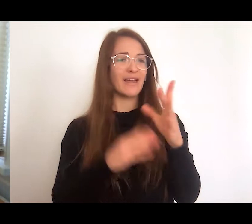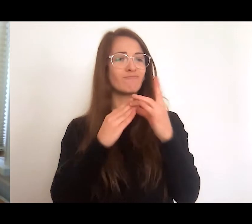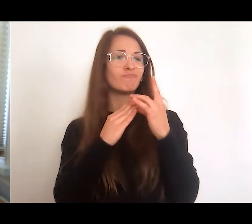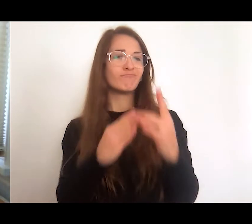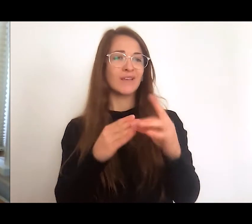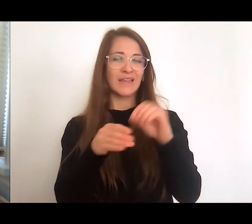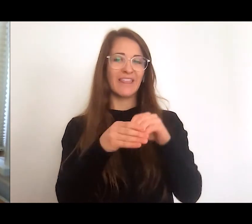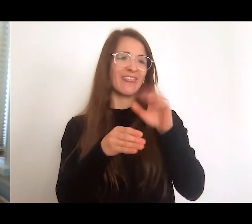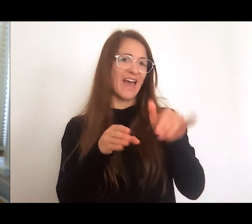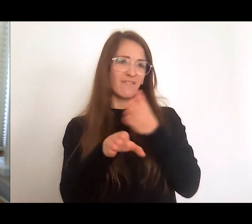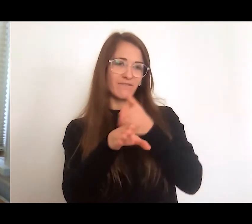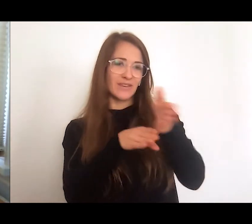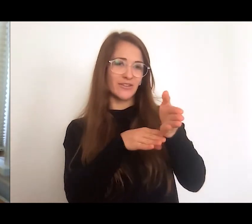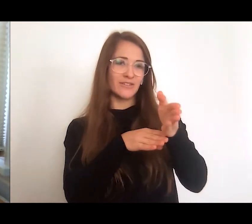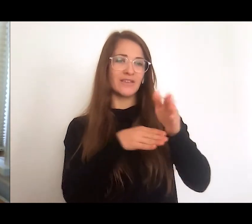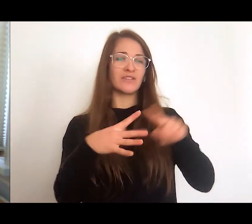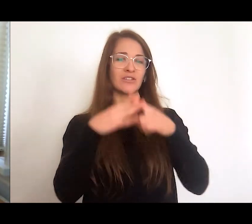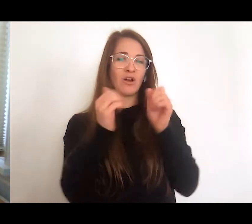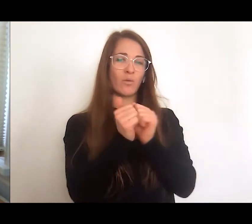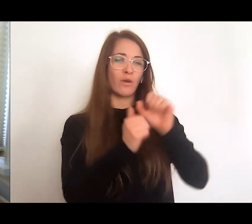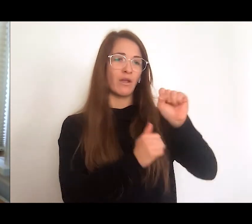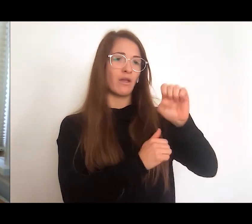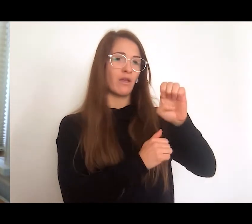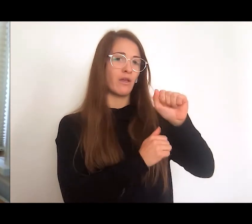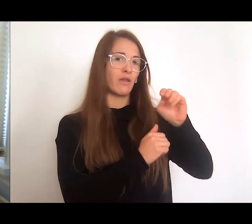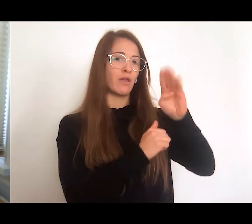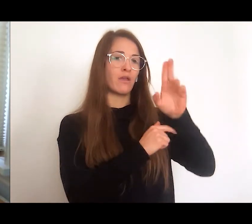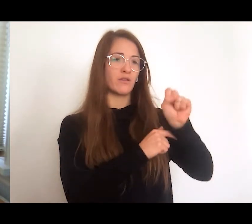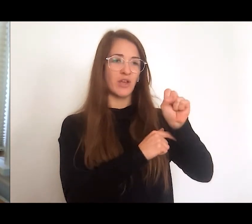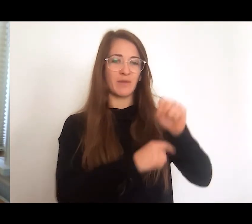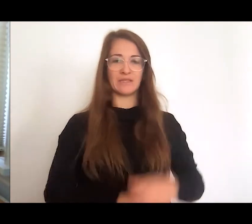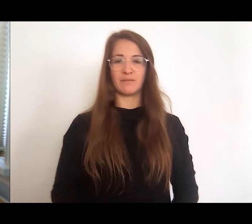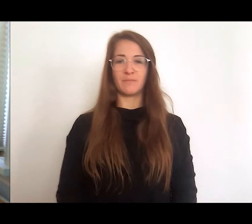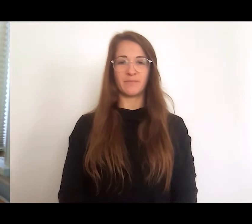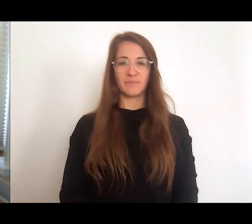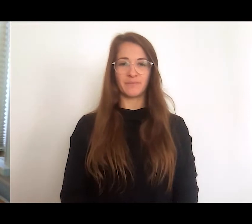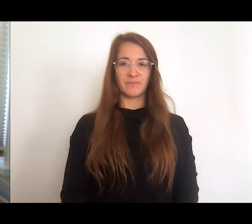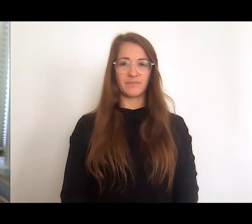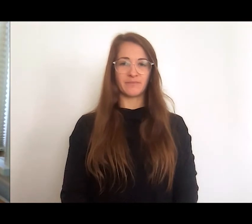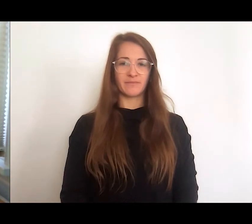SOUNDED LIKE THAT LED YOU IN THE DIRECTION YOU ENDED UP GOING. SEAMUS?